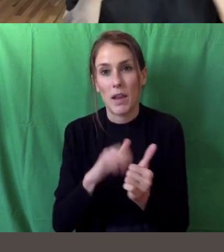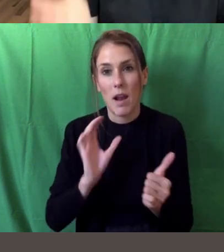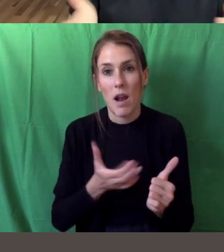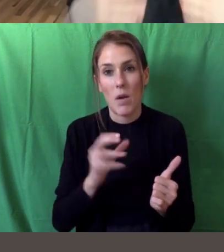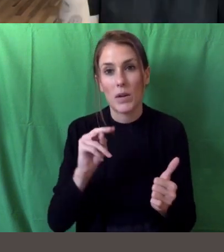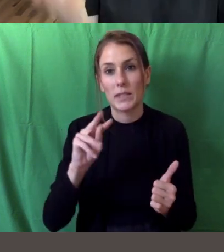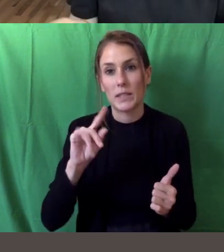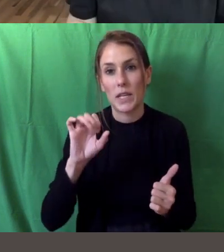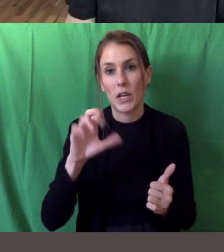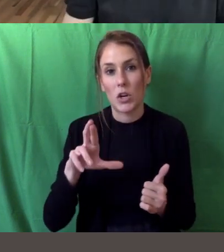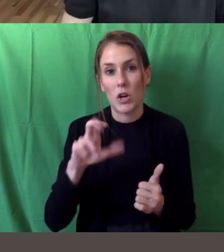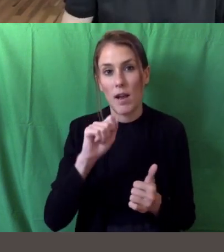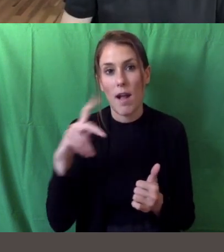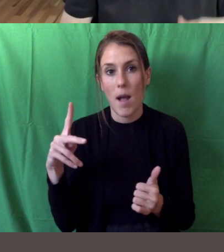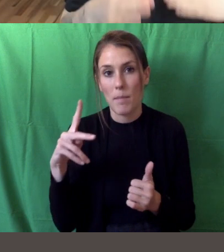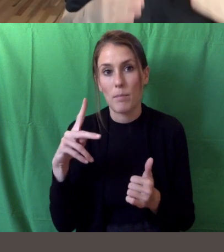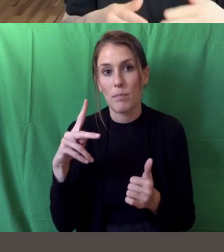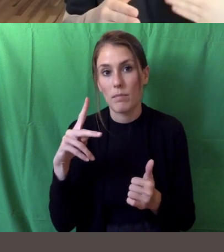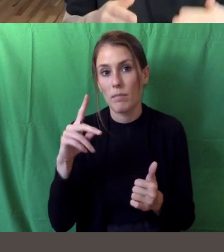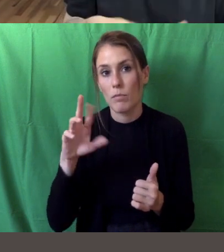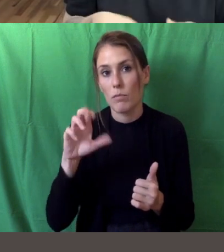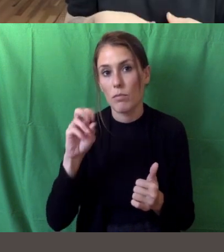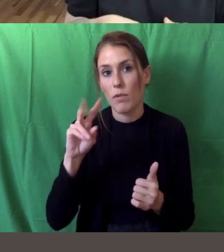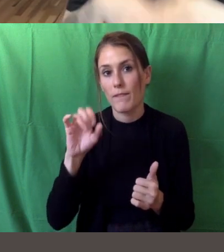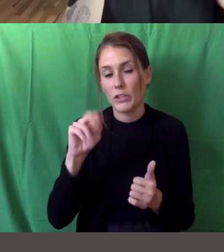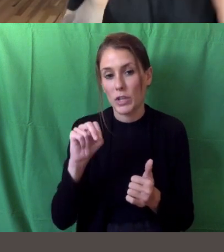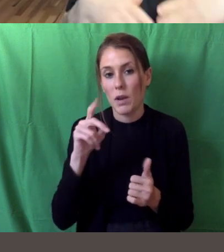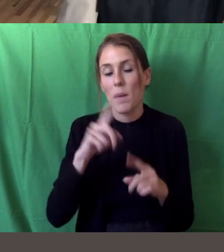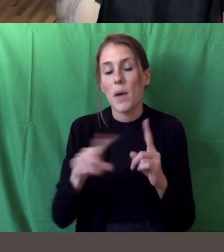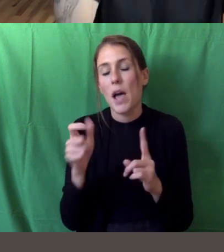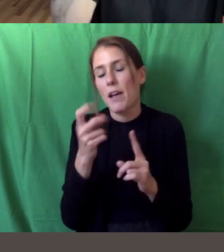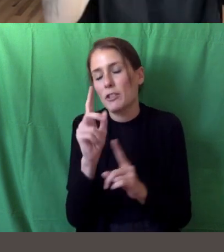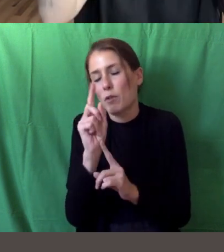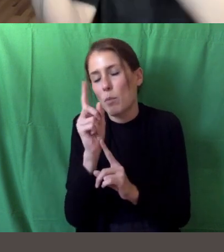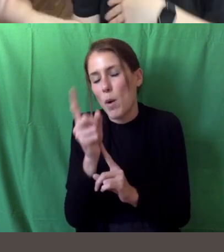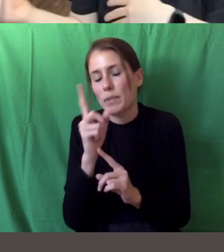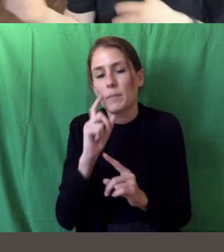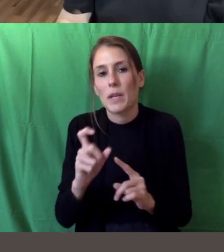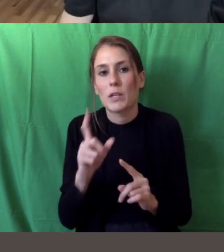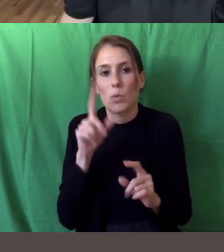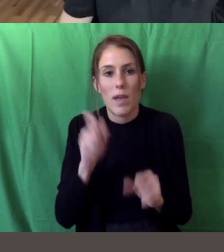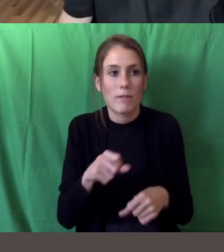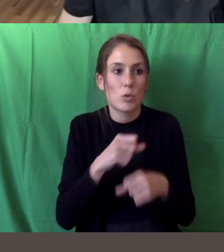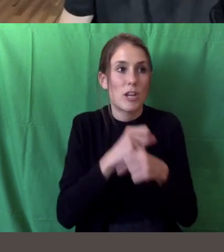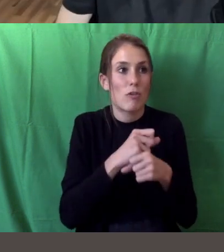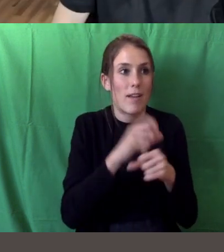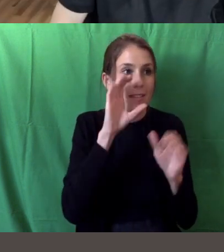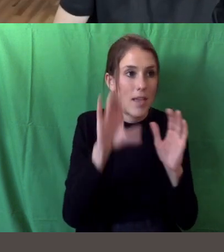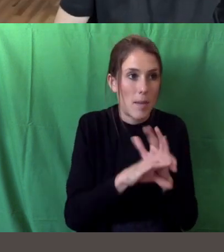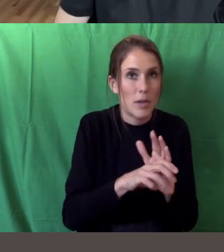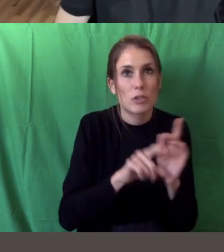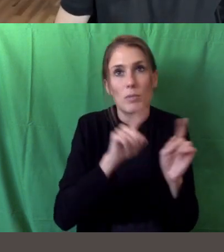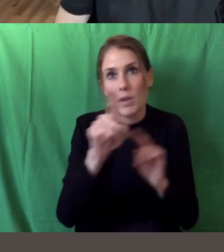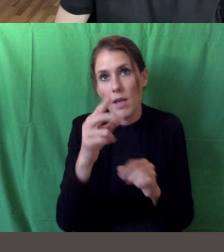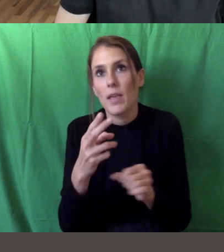revision, but this does take just a couple seconds because, again, we are generating image, pushing it somewhere, and then using that image.